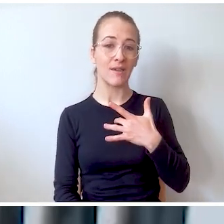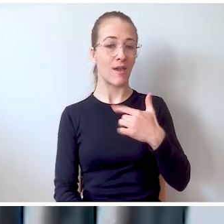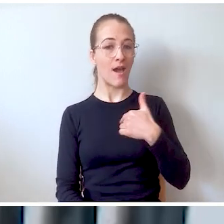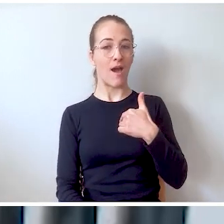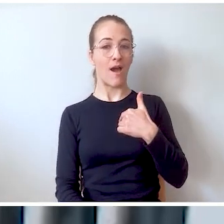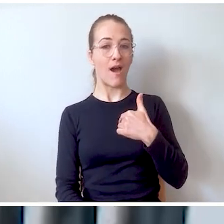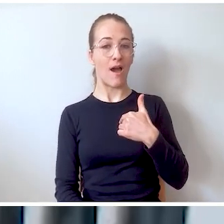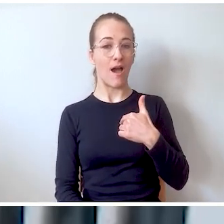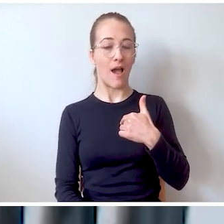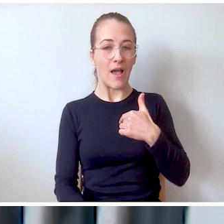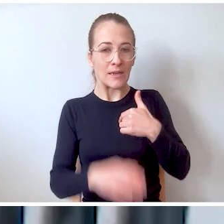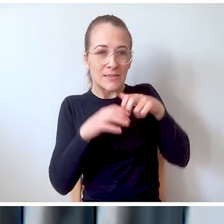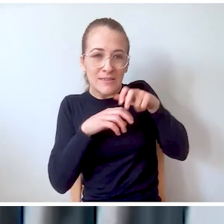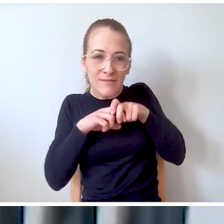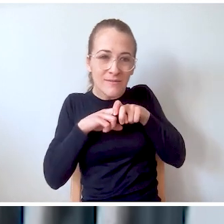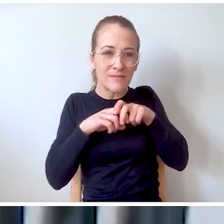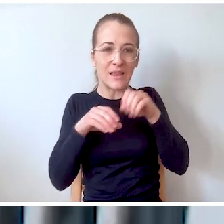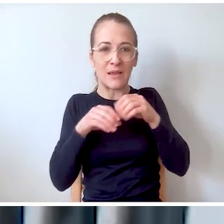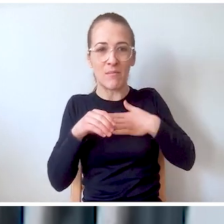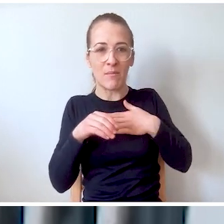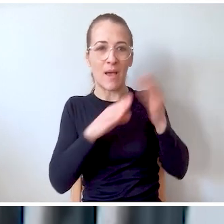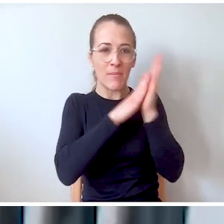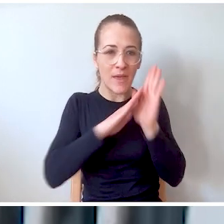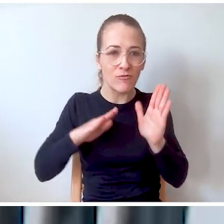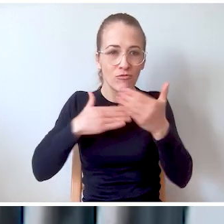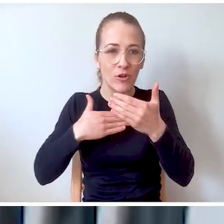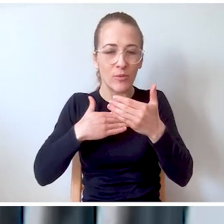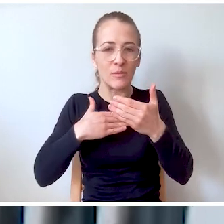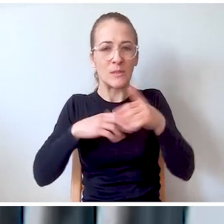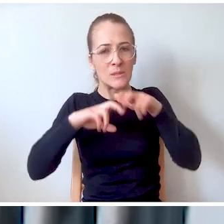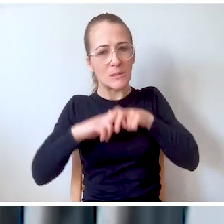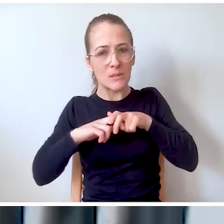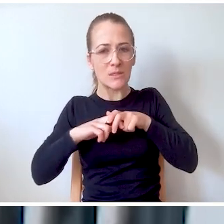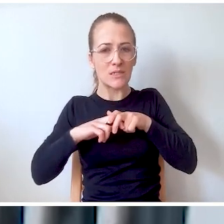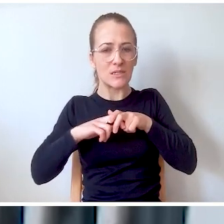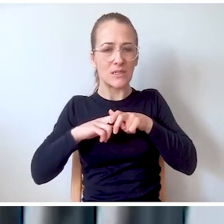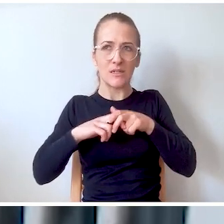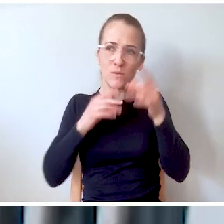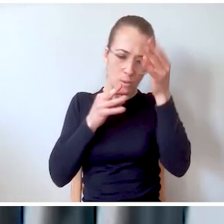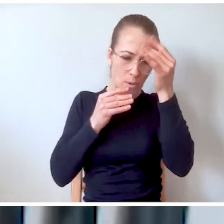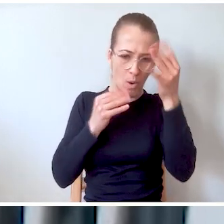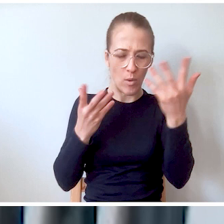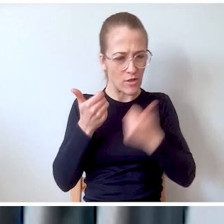I squirreled myself away in my bedroom. And I said, "What are the most important things